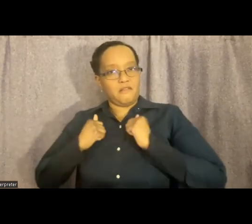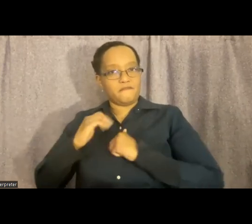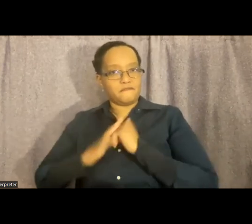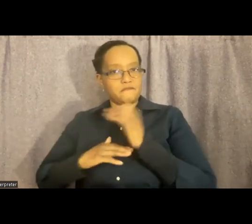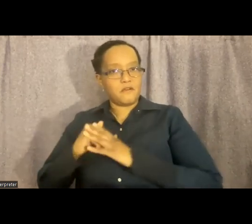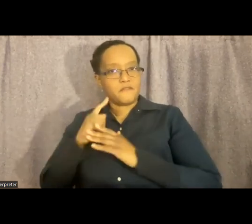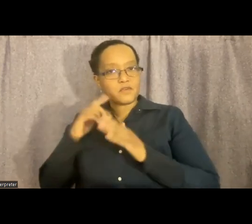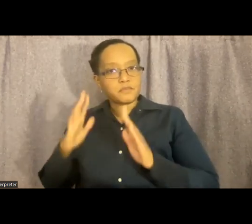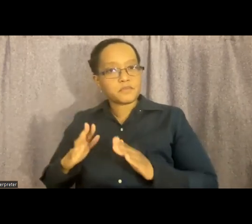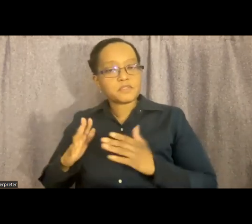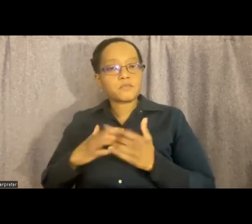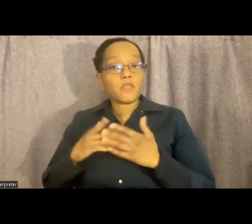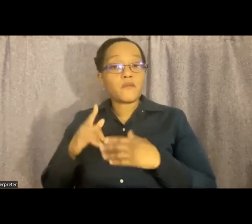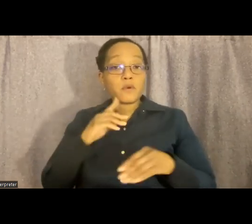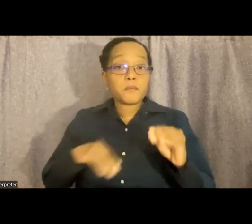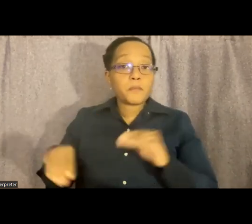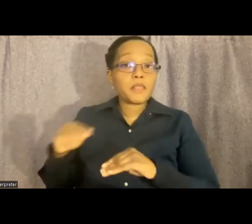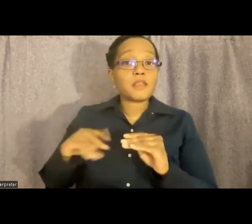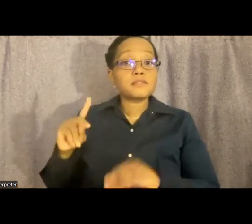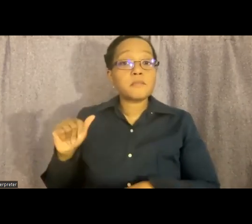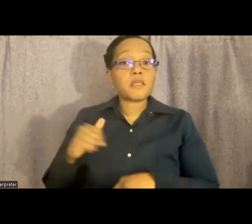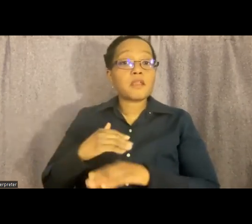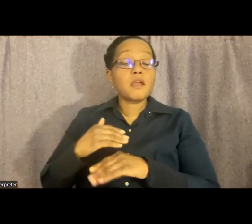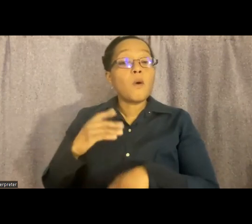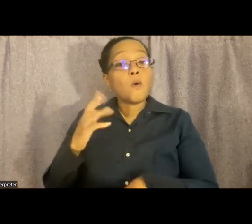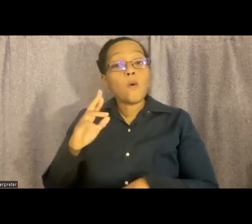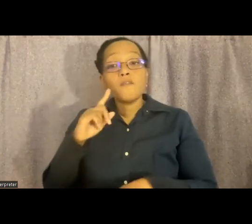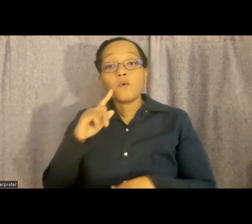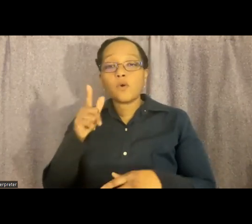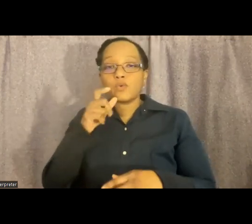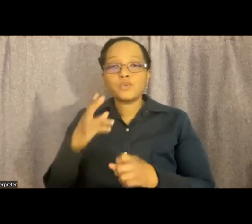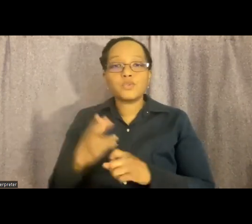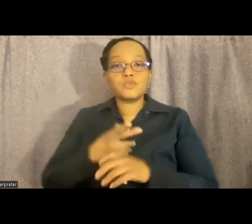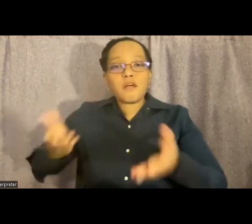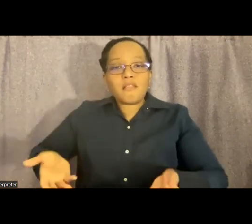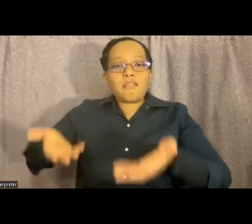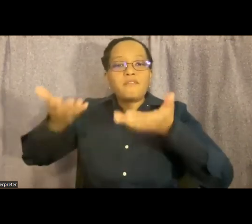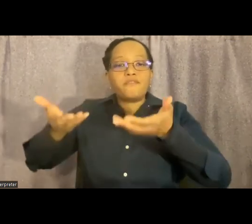mobility disability or livable for somebody that uses a Hoyer lift, or somebody who has